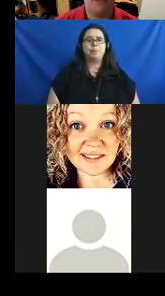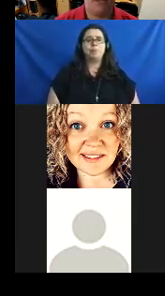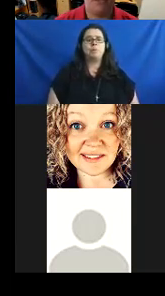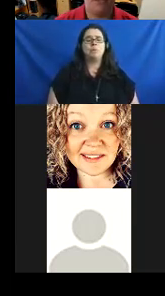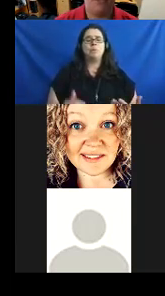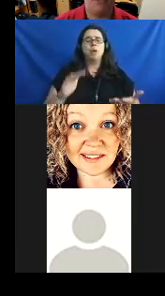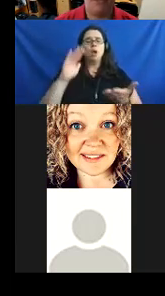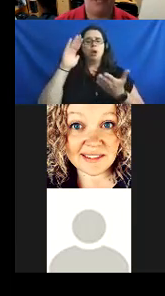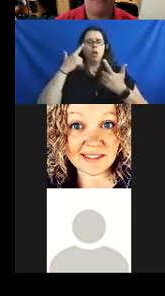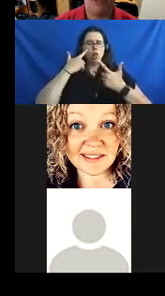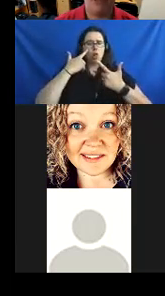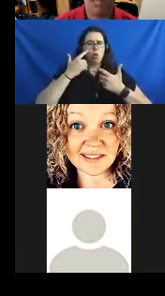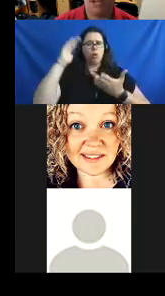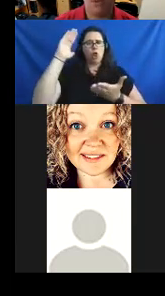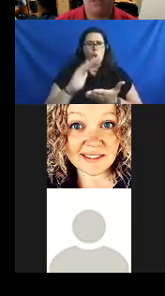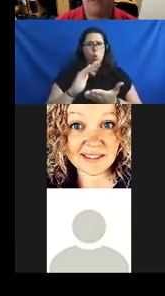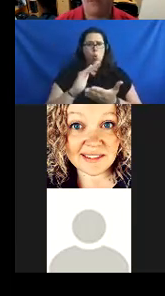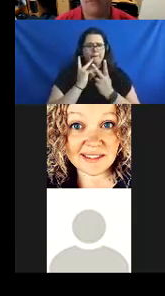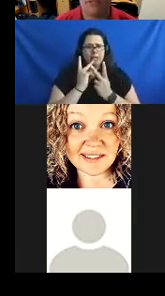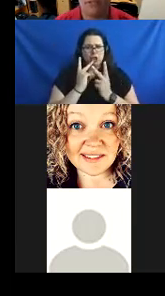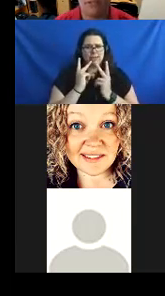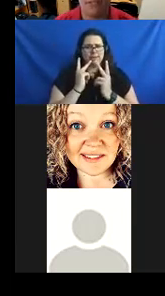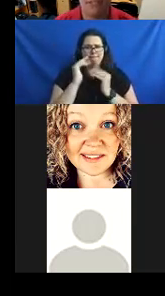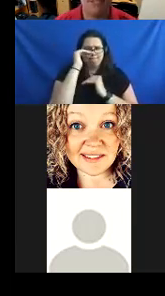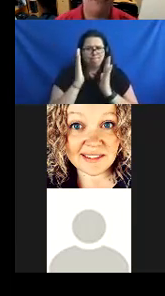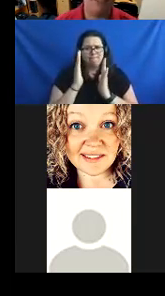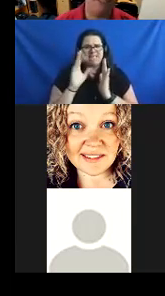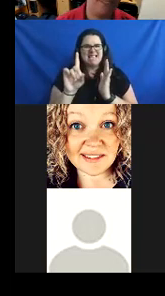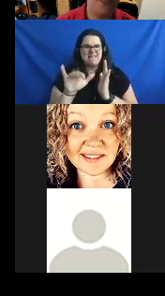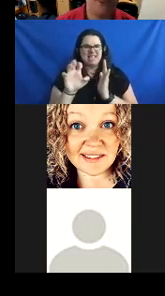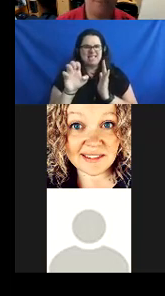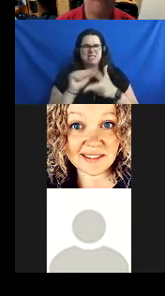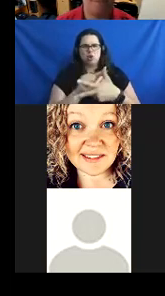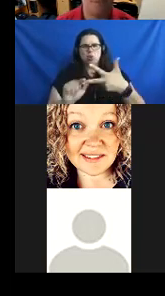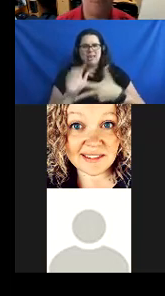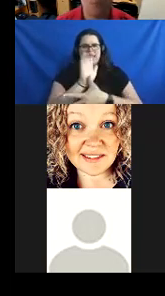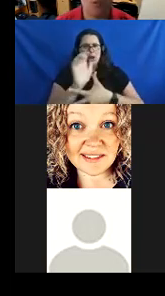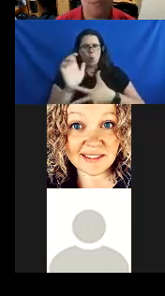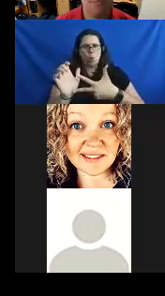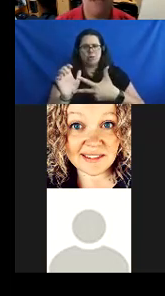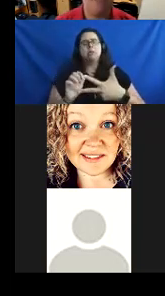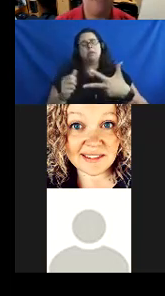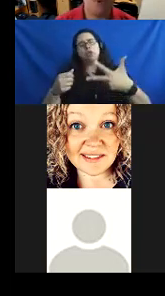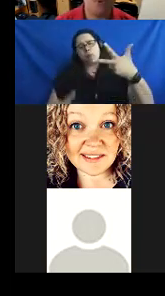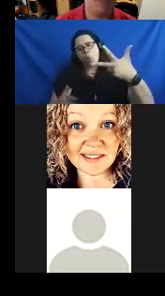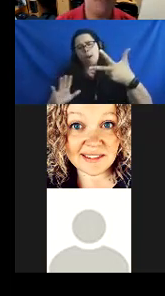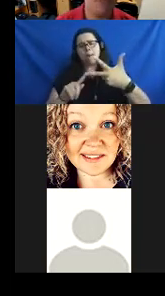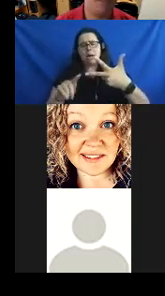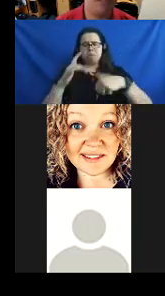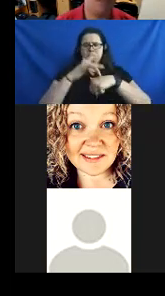THERE ARE THREE GENERAL CATEGORIES OF LOW VISION DEVICES. REALLY, THERE ARE MORE, BUT MOST LOW VISION DEVICES WILL